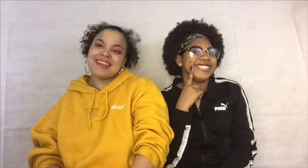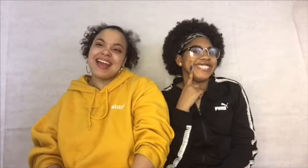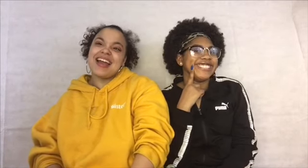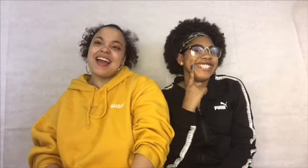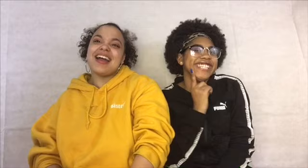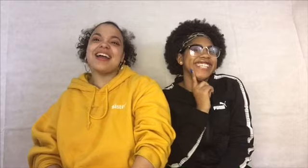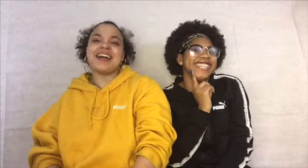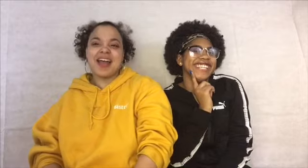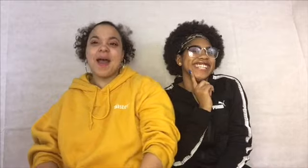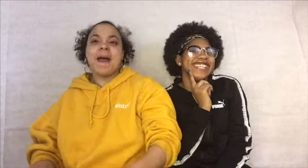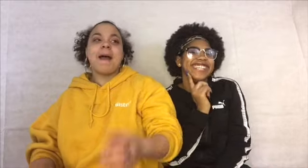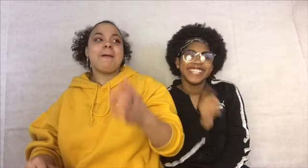my sign name is Etalia because I got a dimple